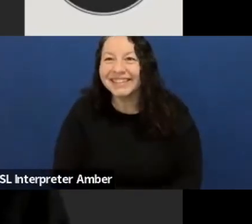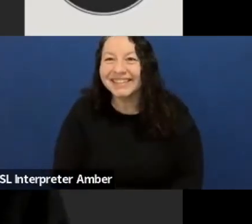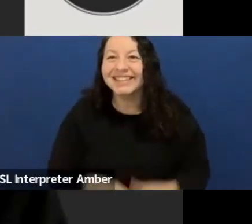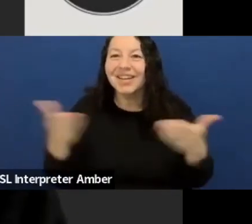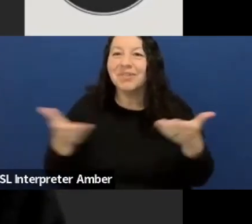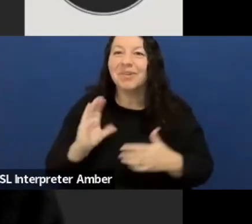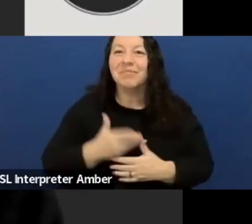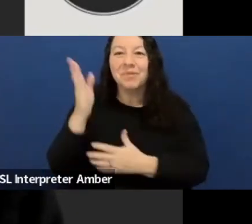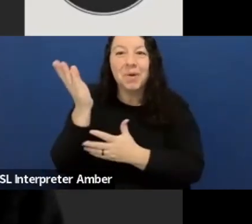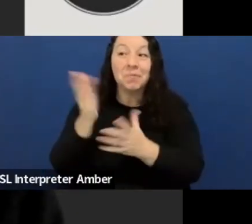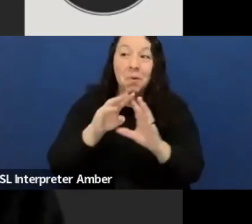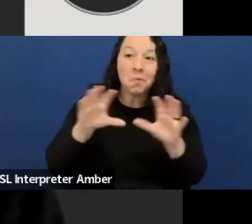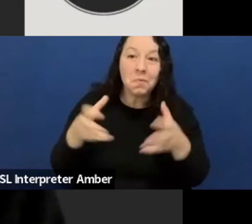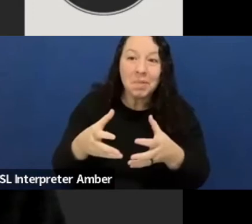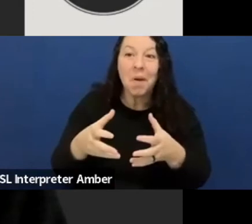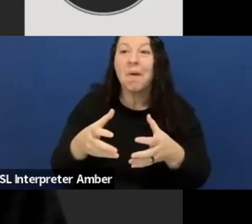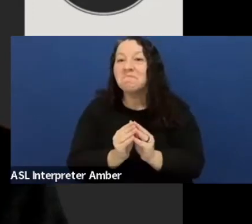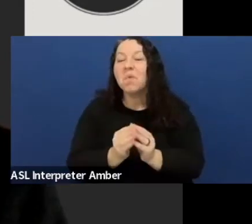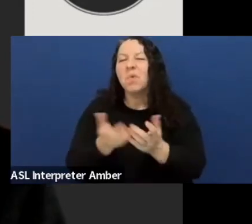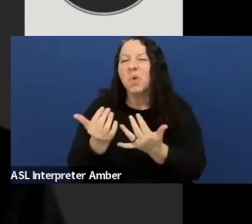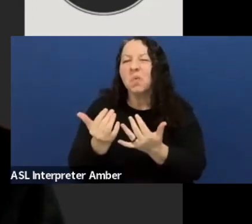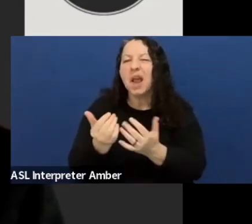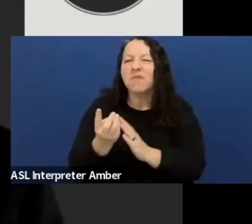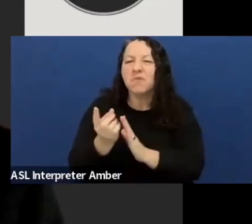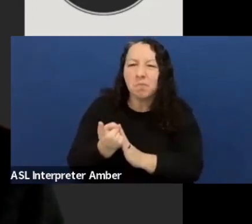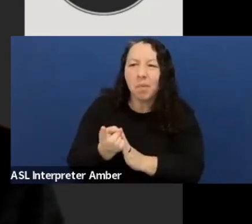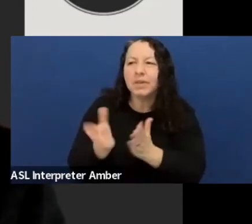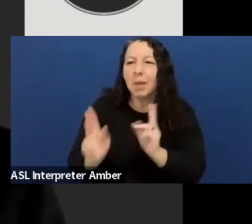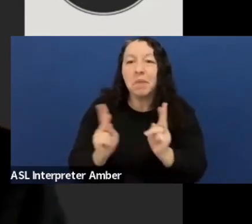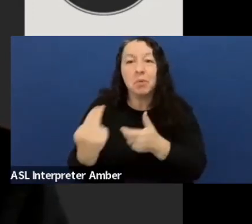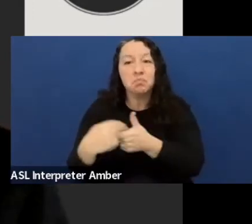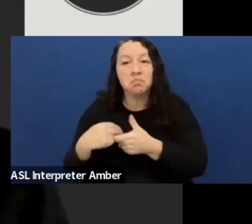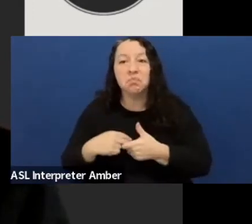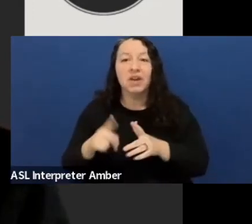Hi everyone. Welcome to our webinar. We're going to allow a few minutes for people to